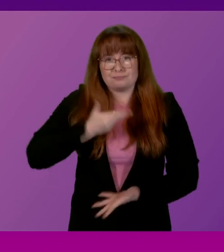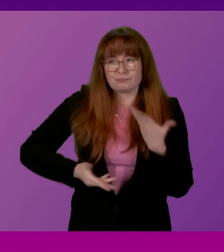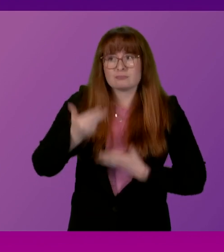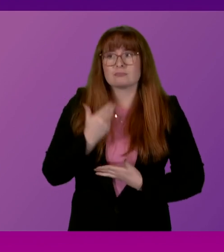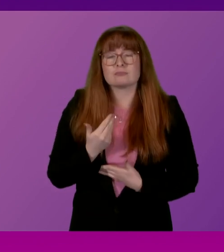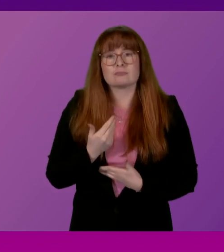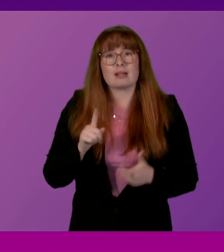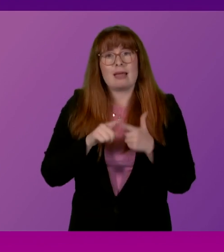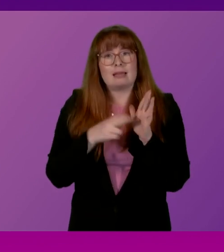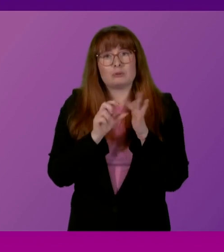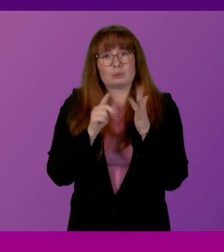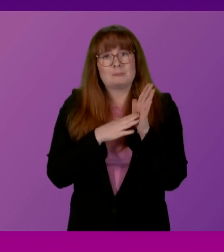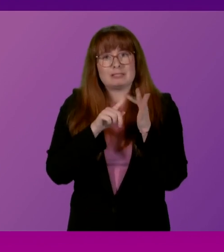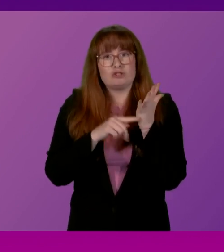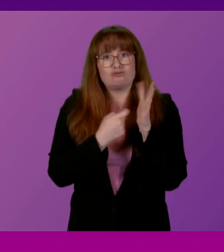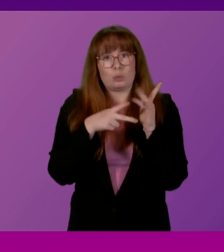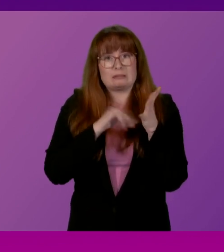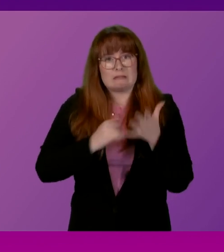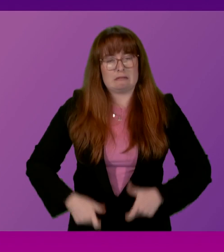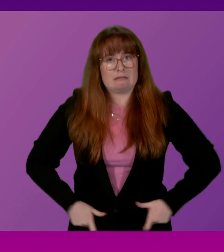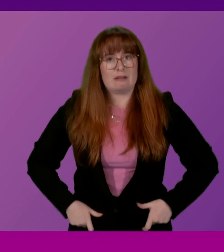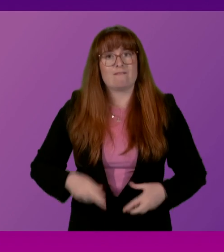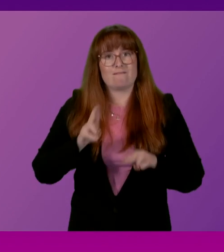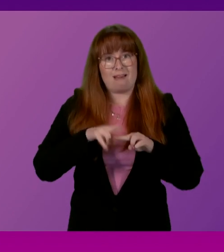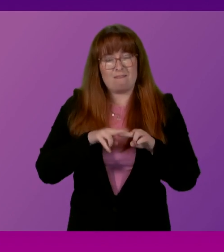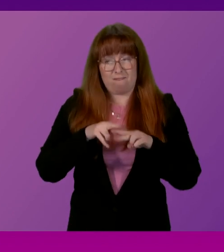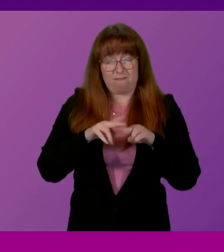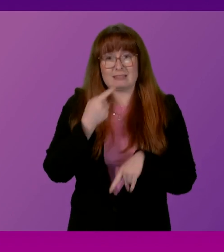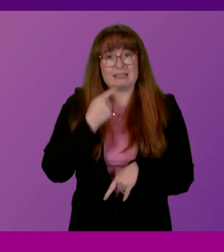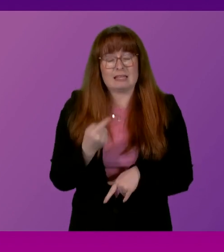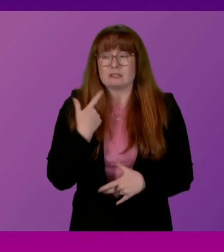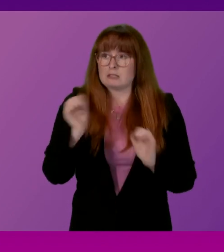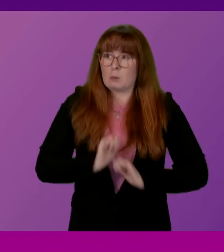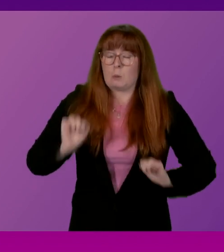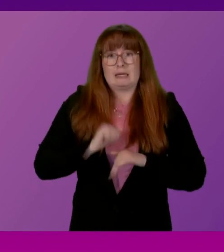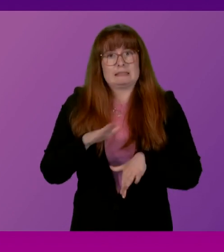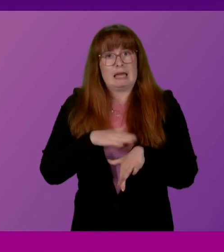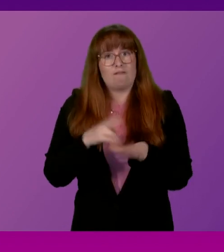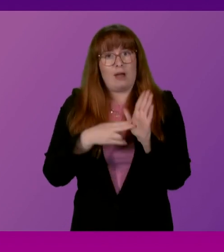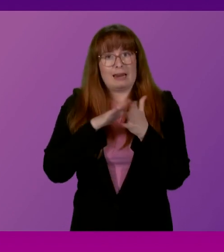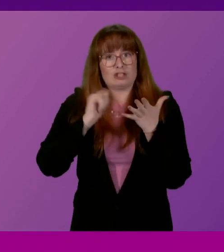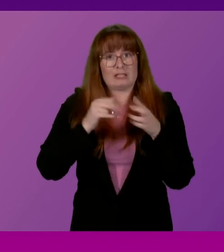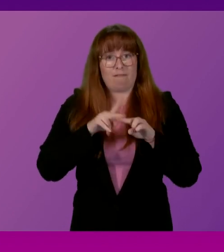Endometriosis Fife has advised me that the situation regarding waiting times for gynaecological services in NHS Fife is appalling.